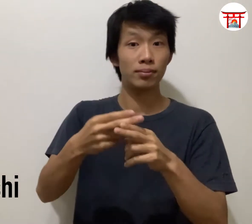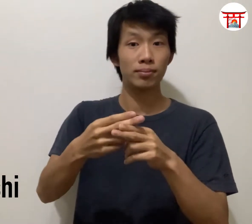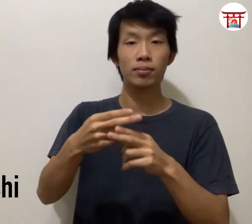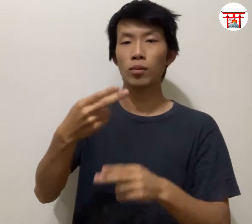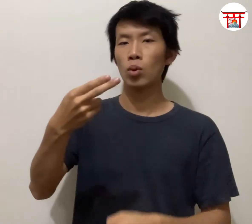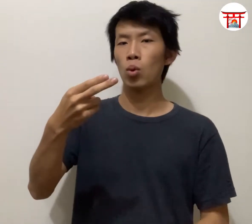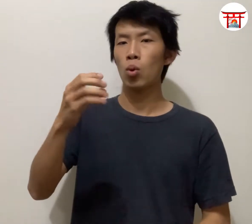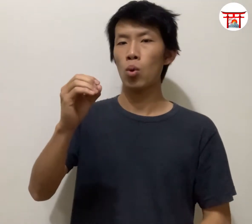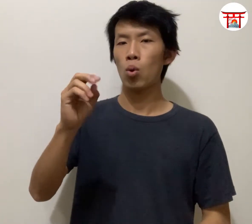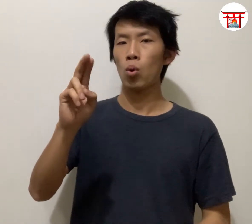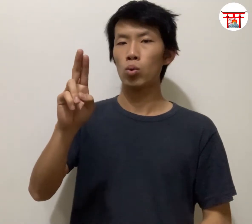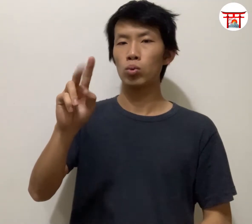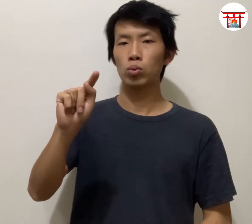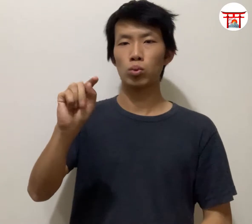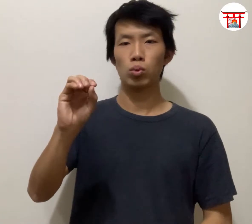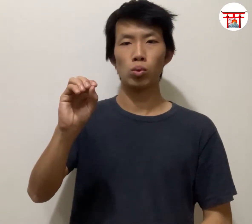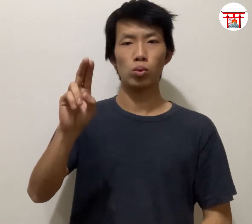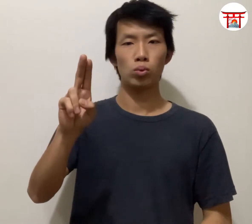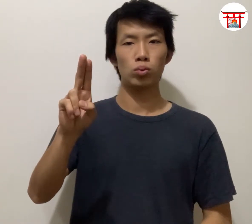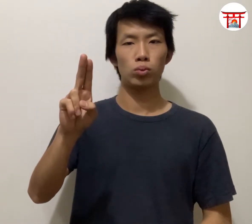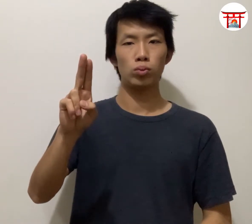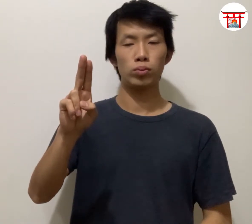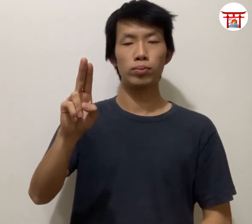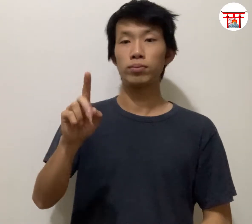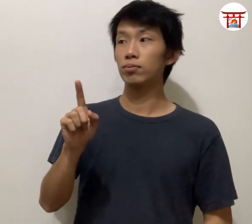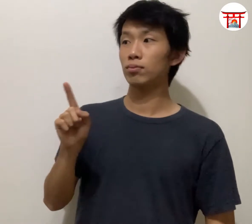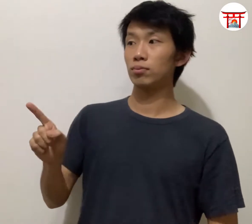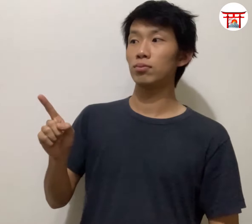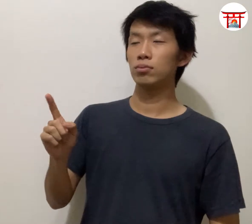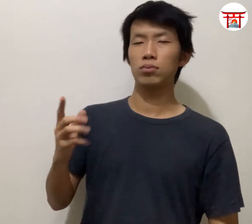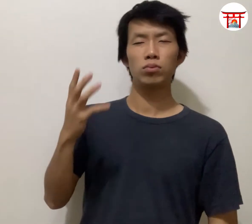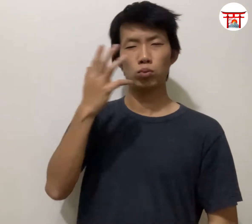The name is houtou.